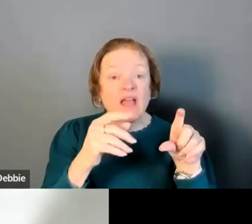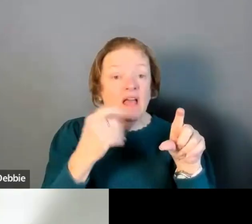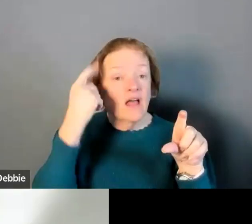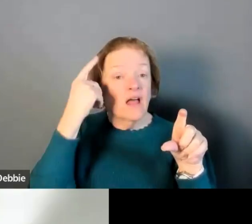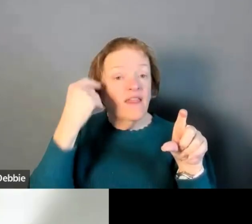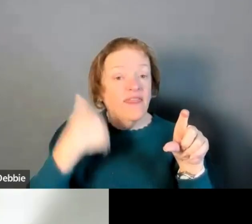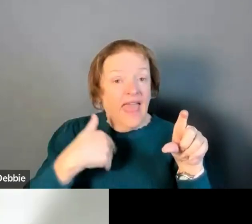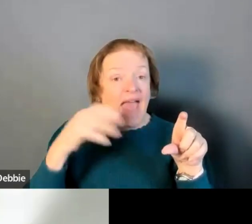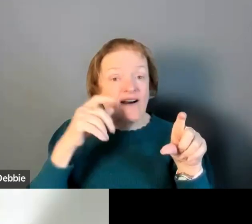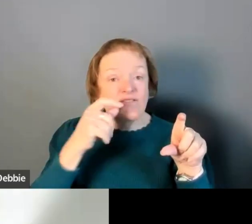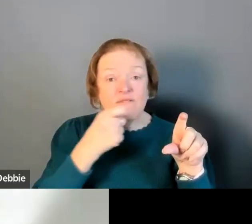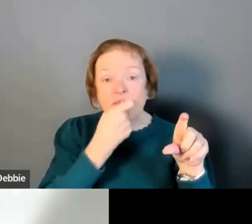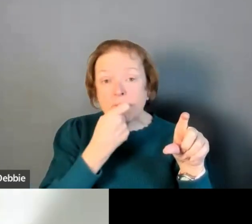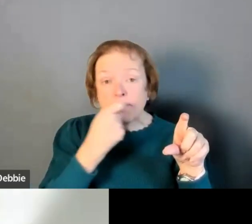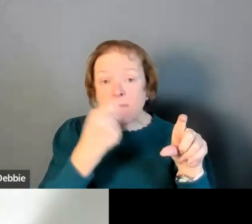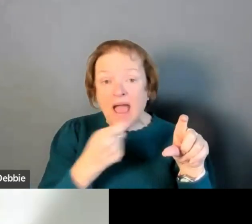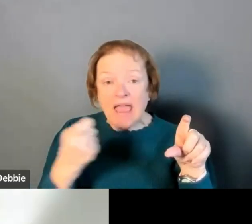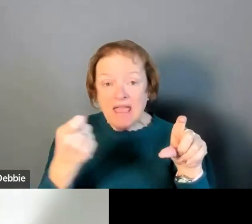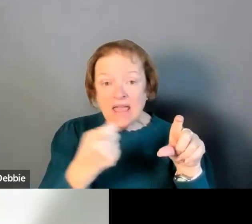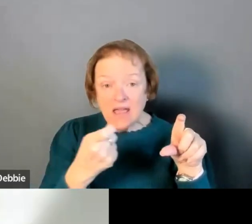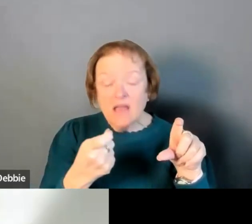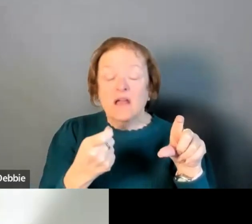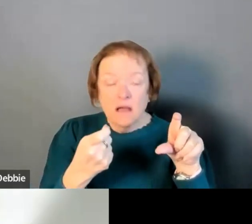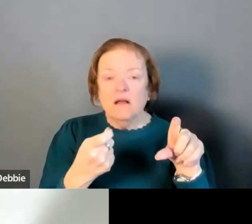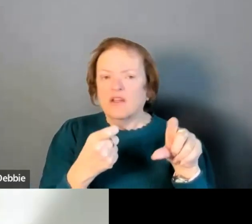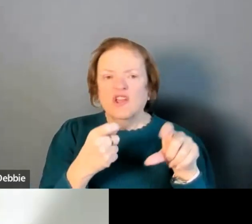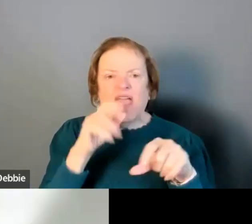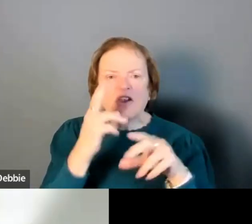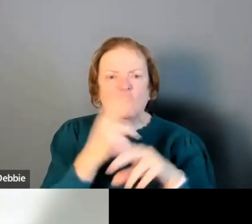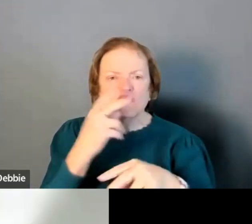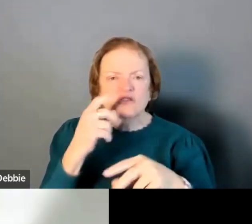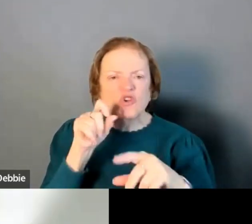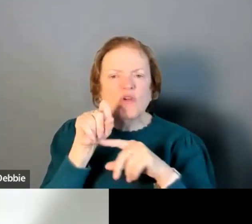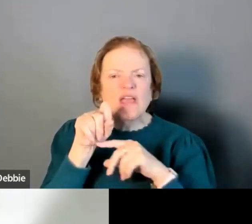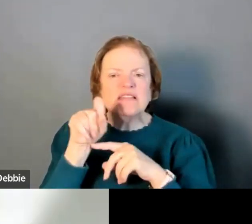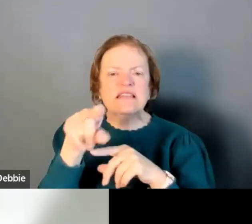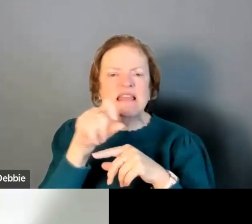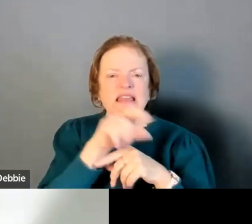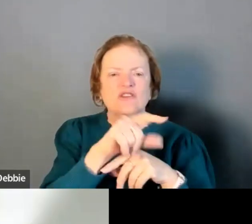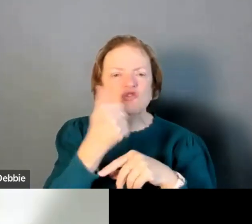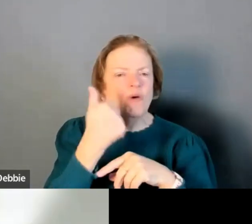and I can show you guys how to do that with one of my hearing aids here. We can get